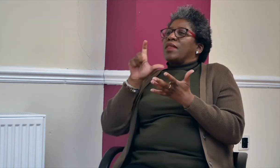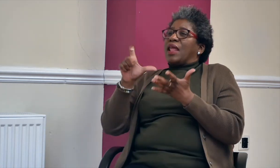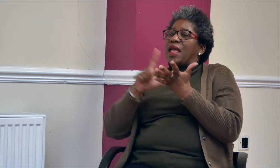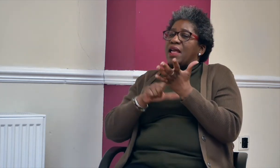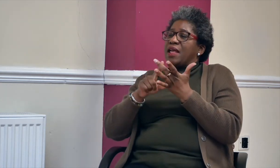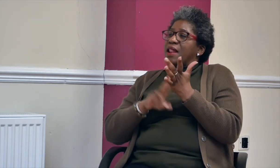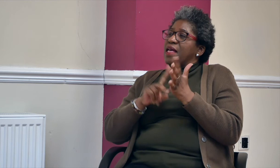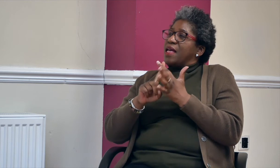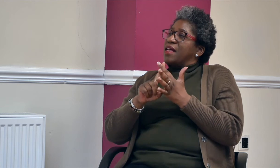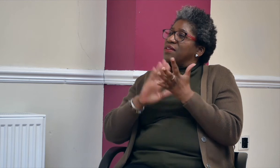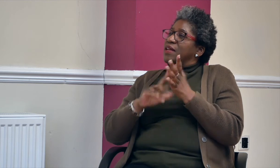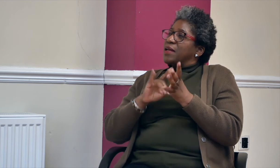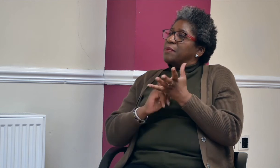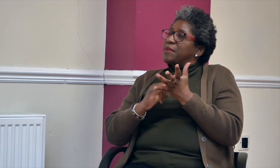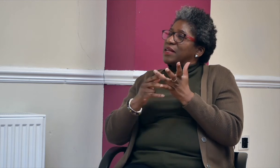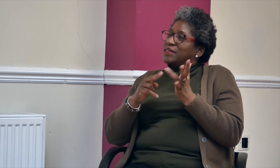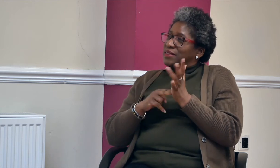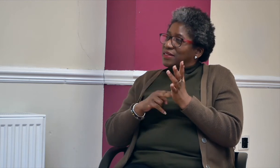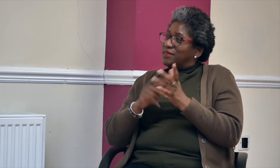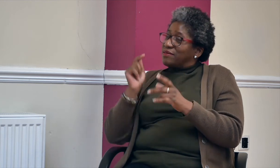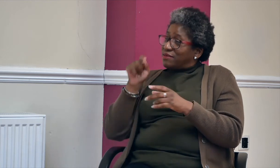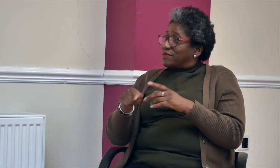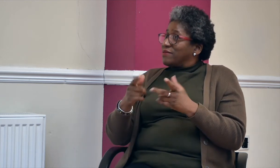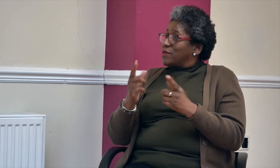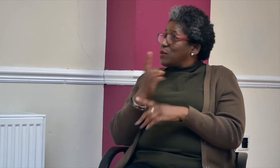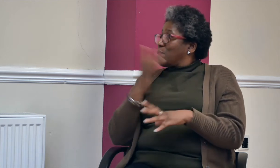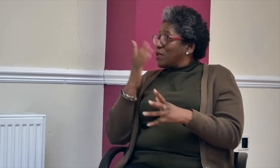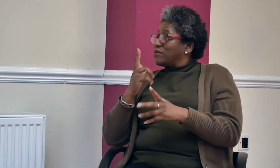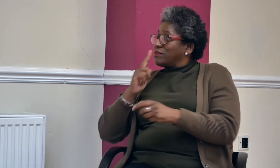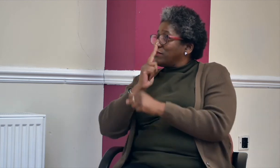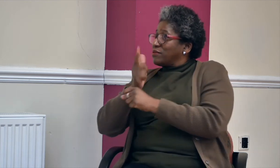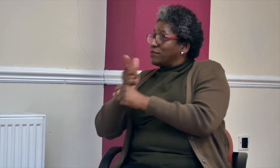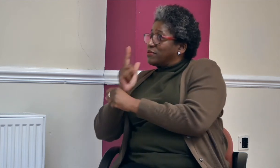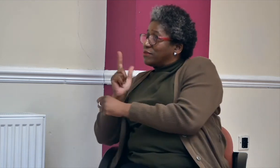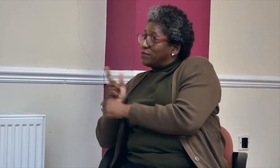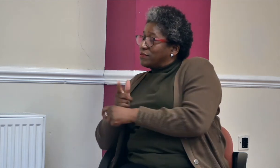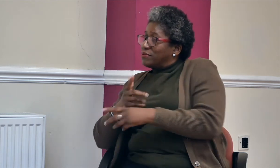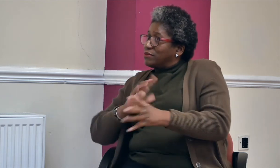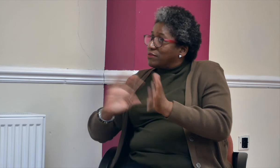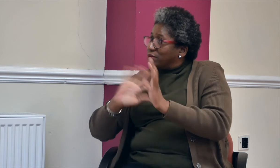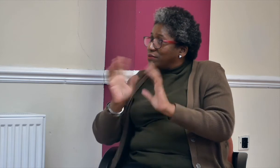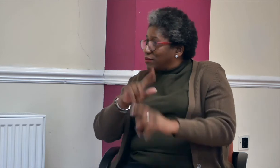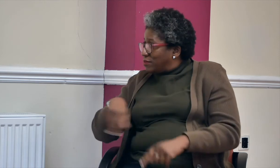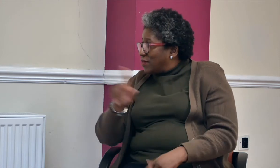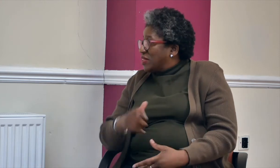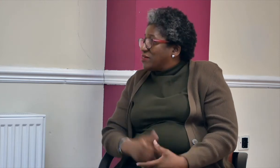Clive Mason came along to film us one day.